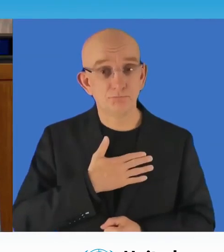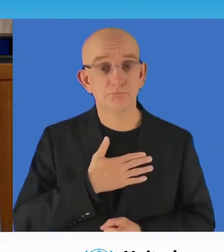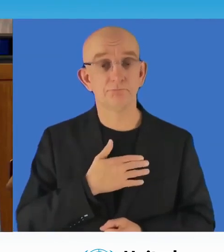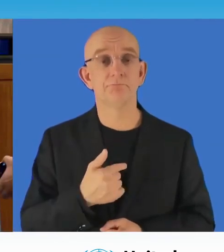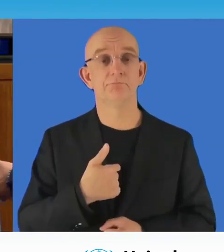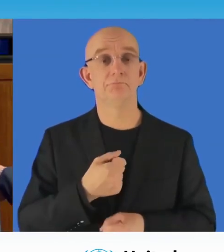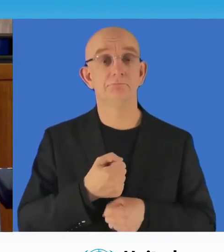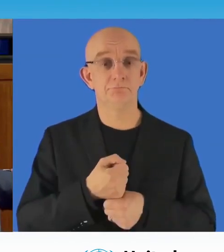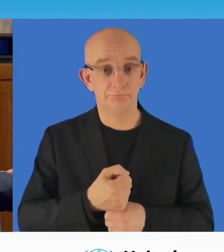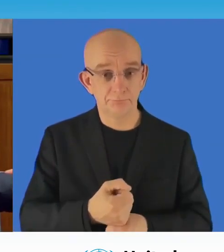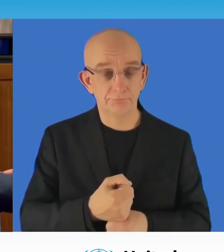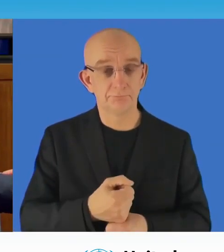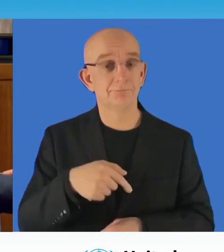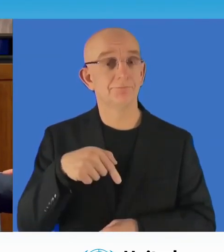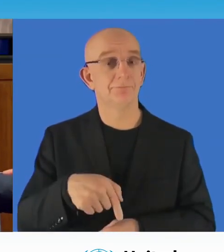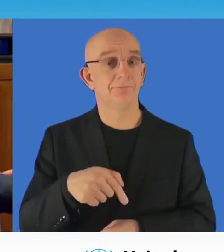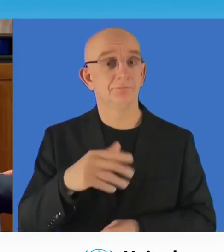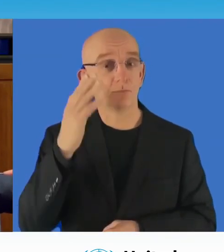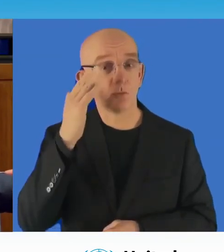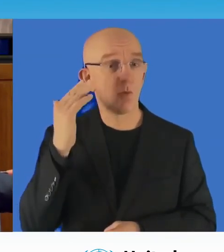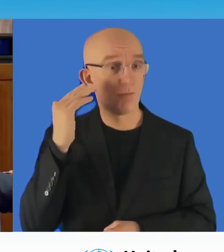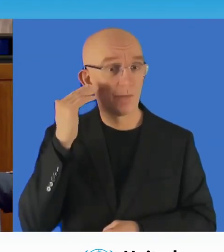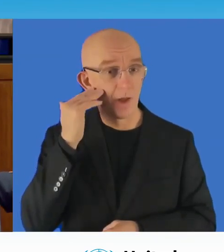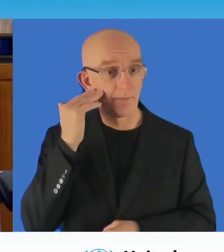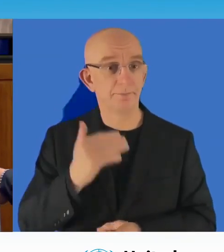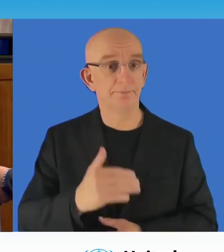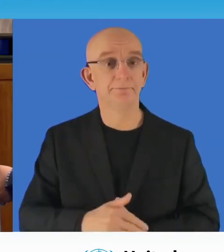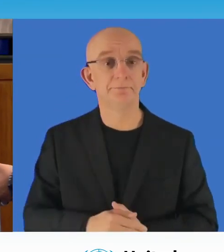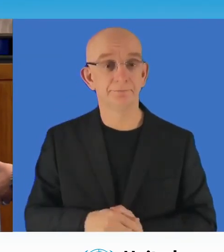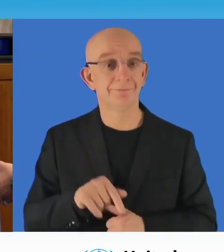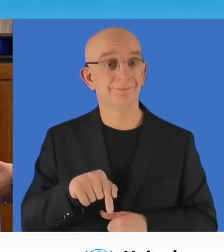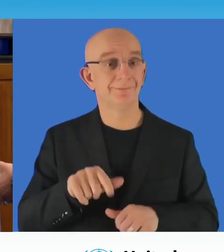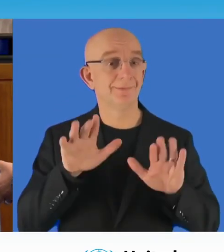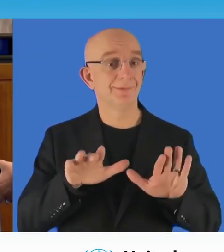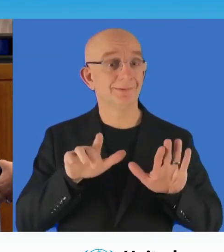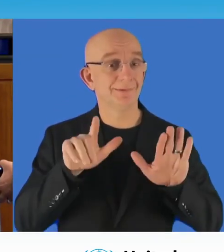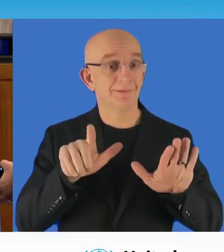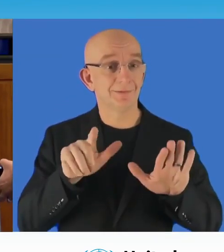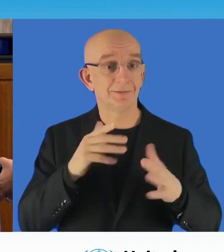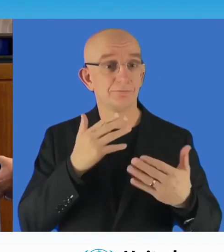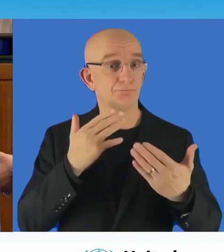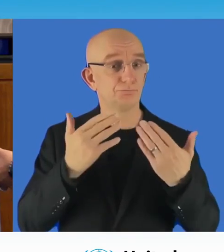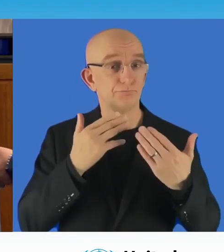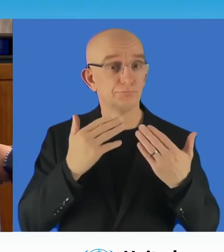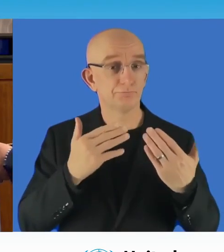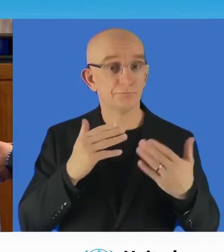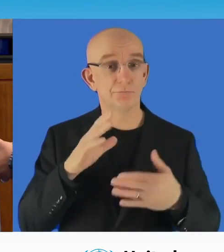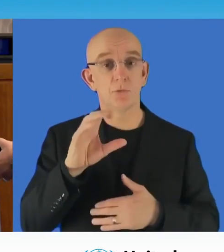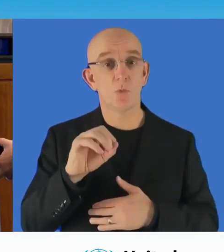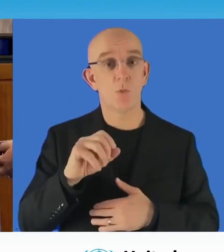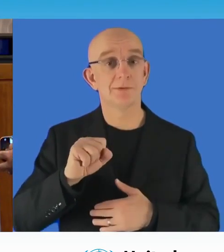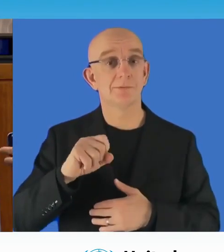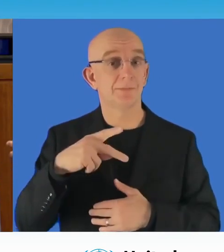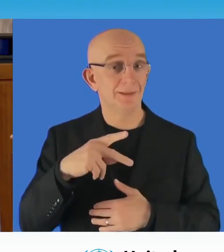the crpd since joining their convention on the rights of person with disabilities in 2008 the